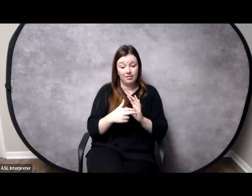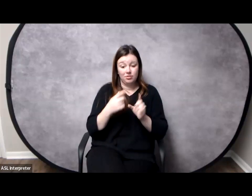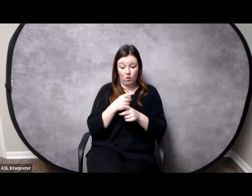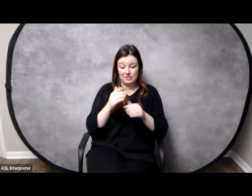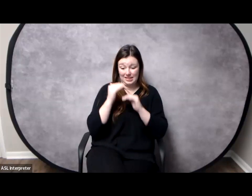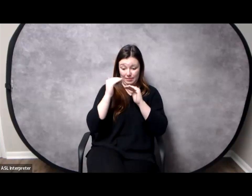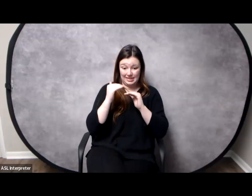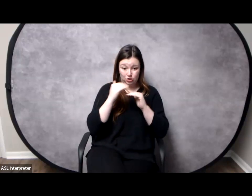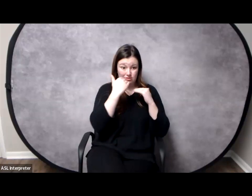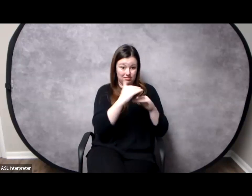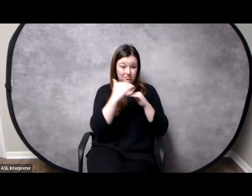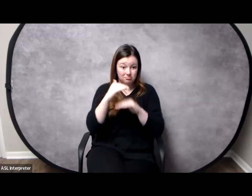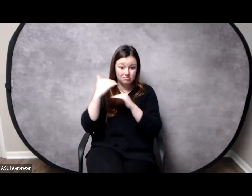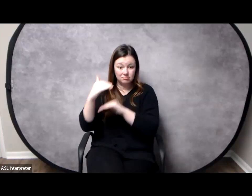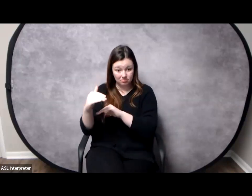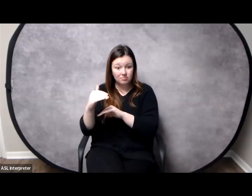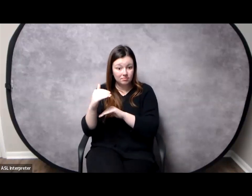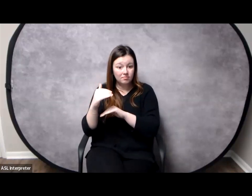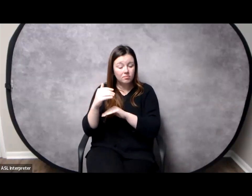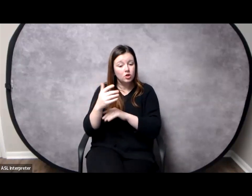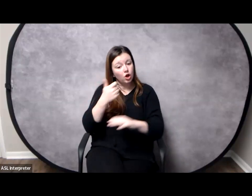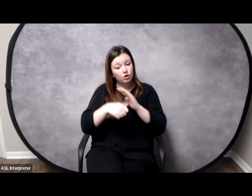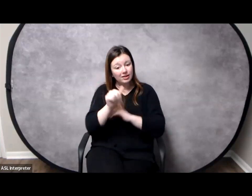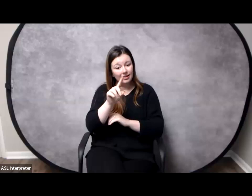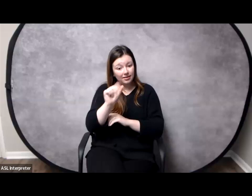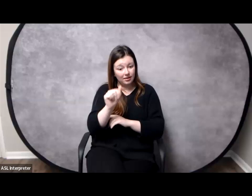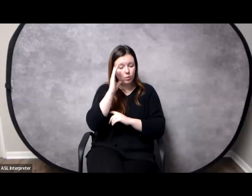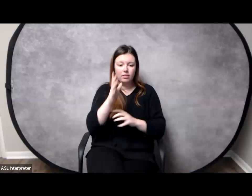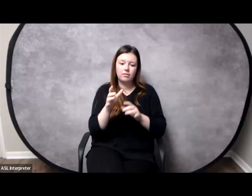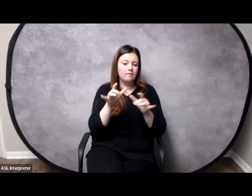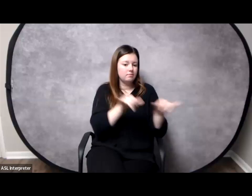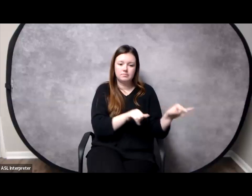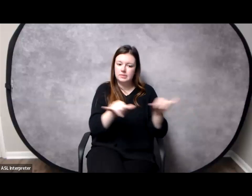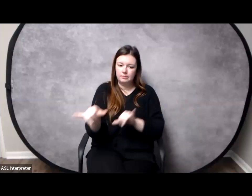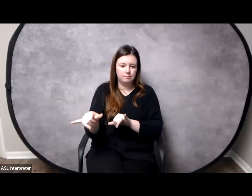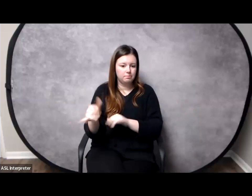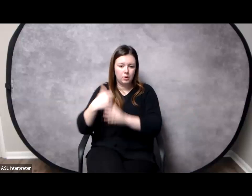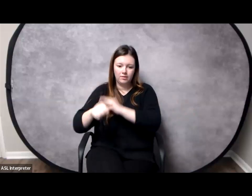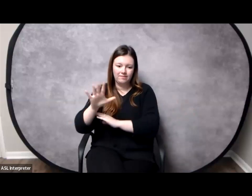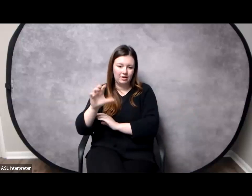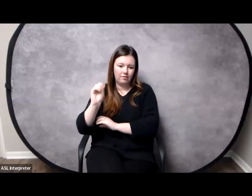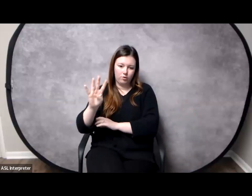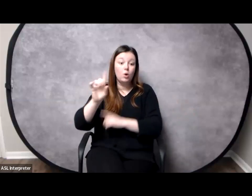under the ADA will also be incorporated into the 504 regulation, again where appropriate.